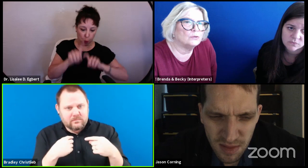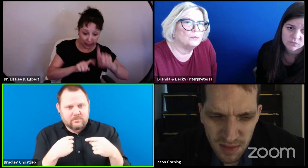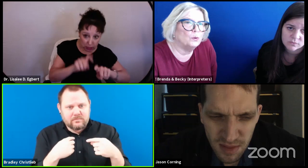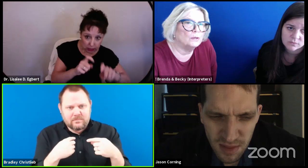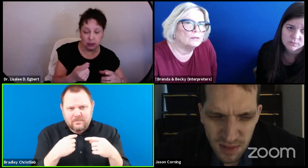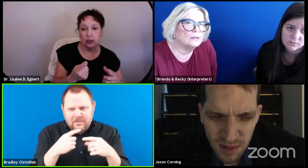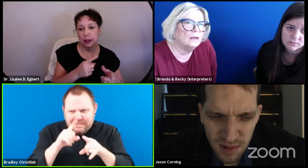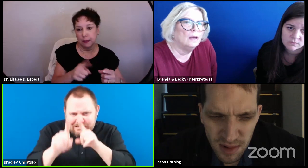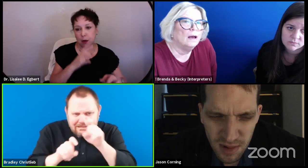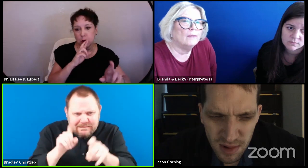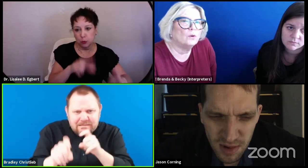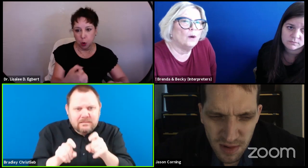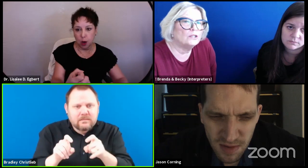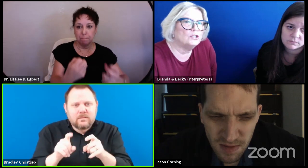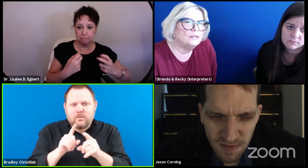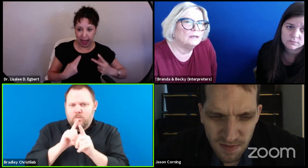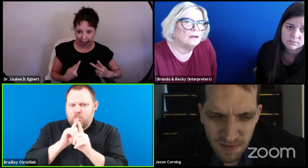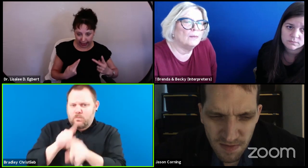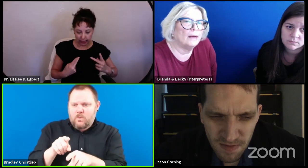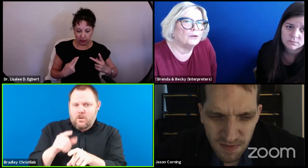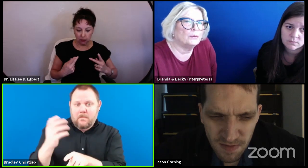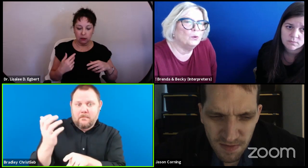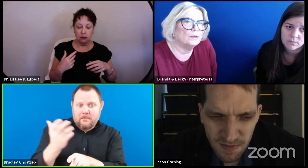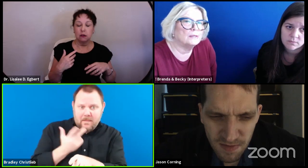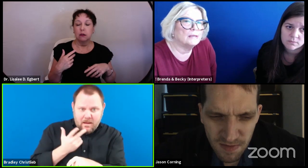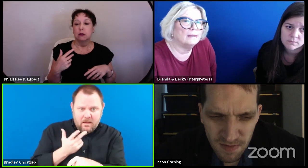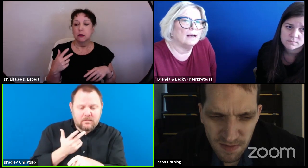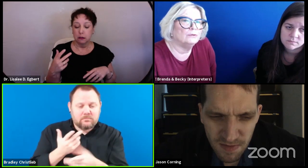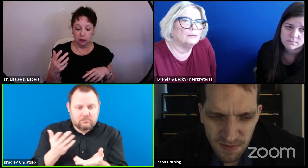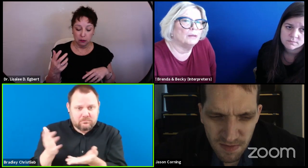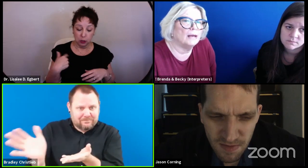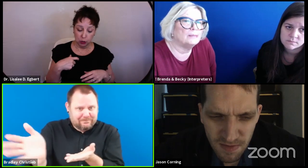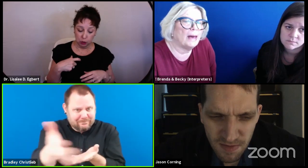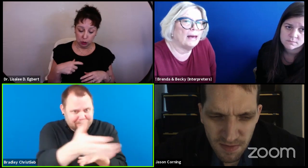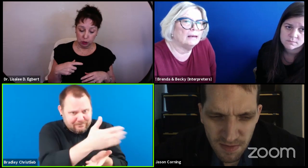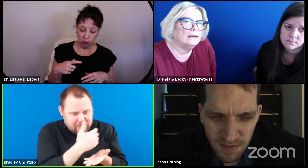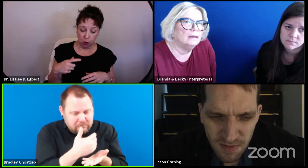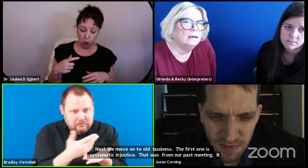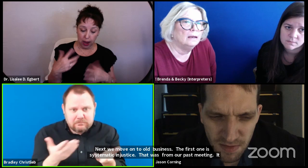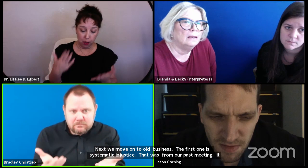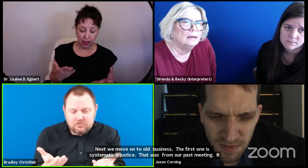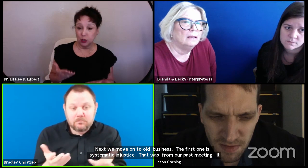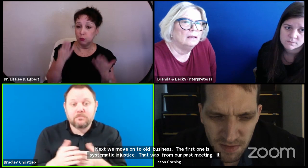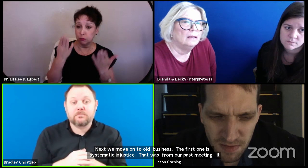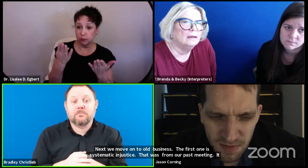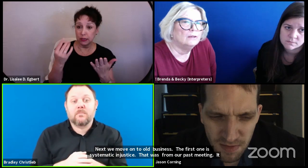I've questioned about the reports and gotten replies back.